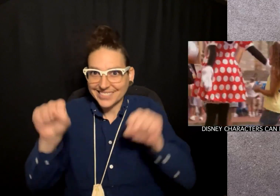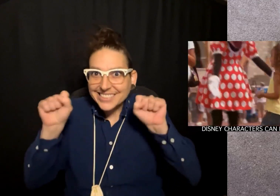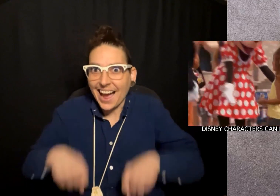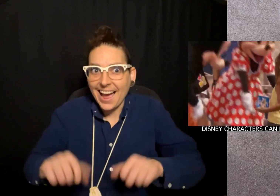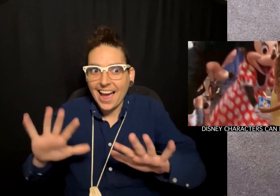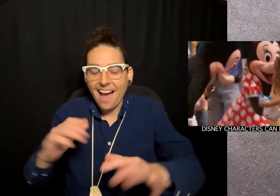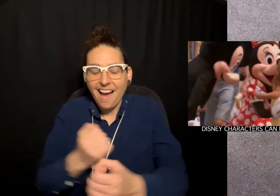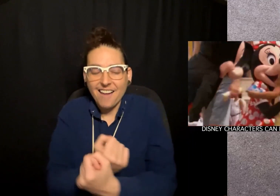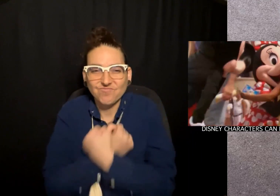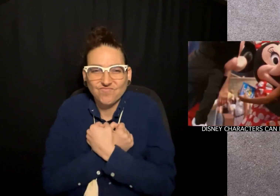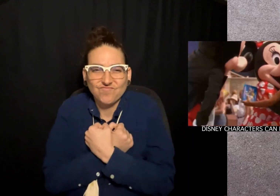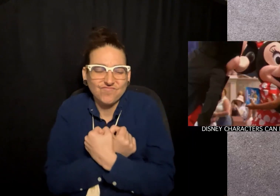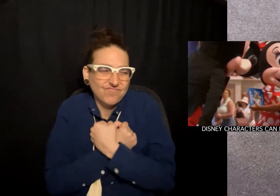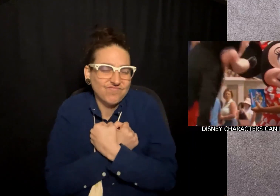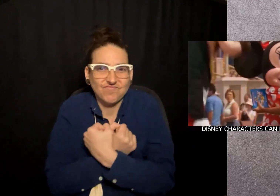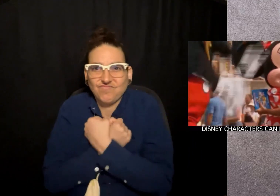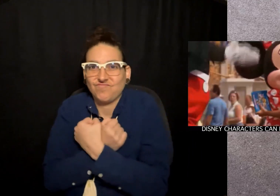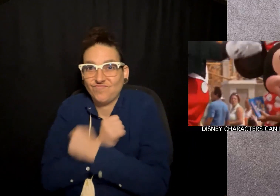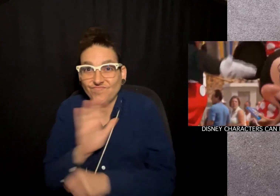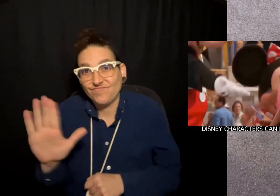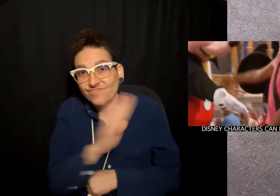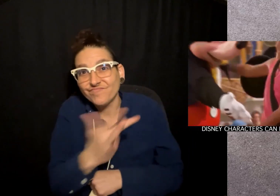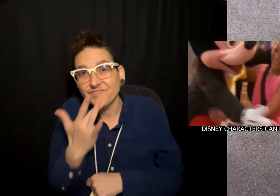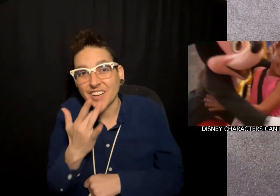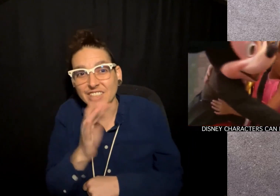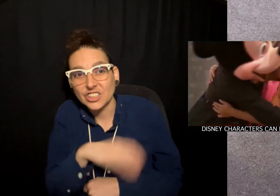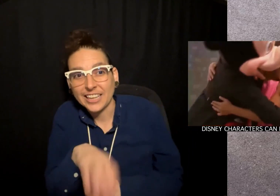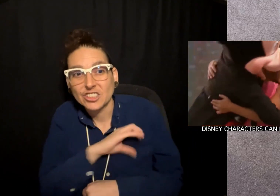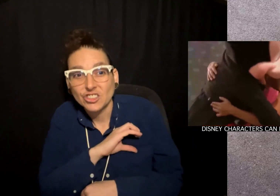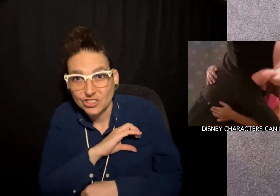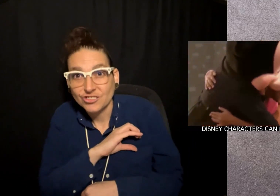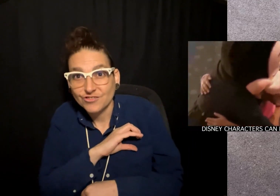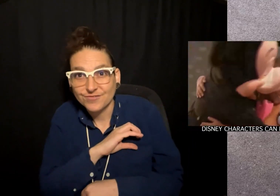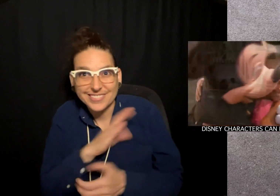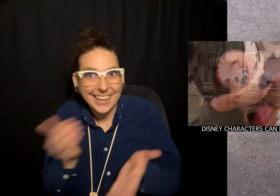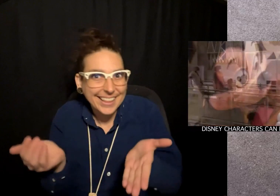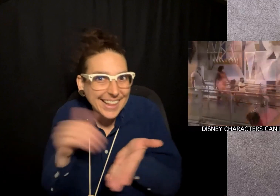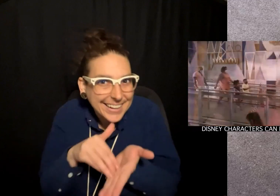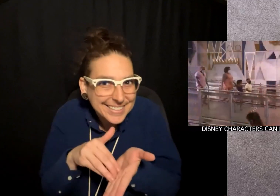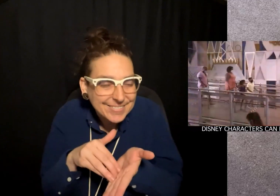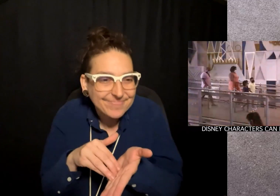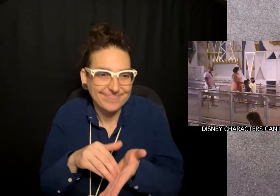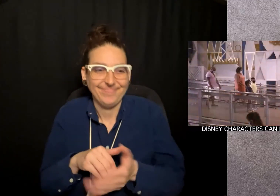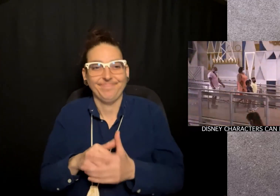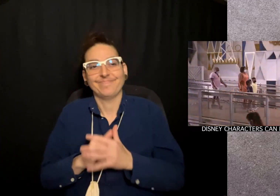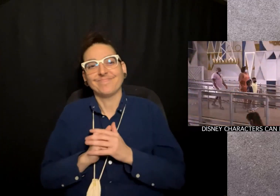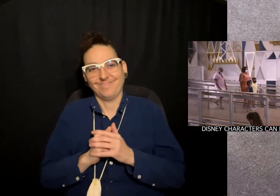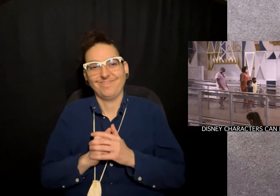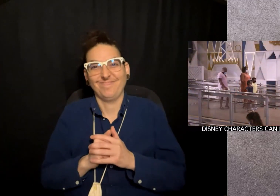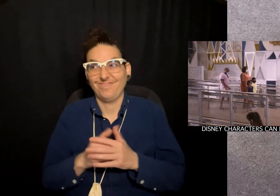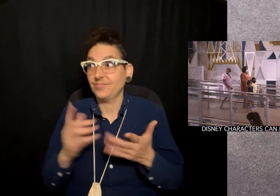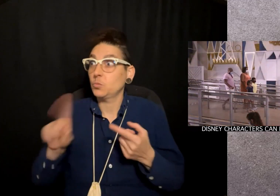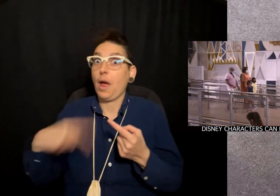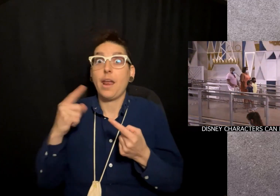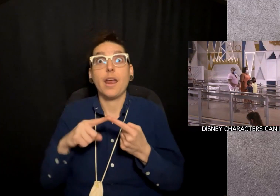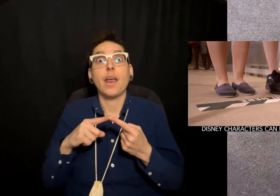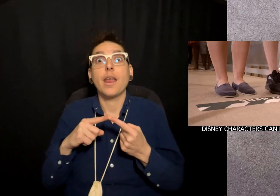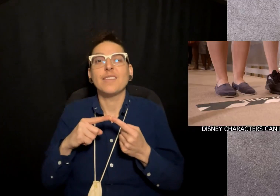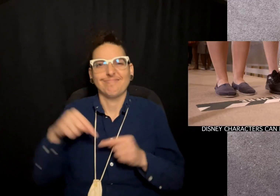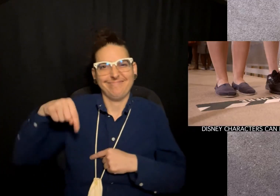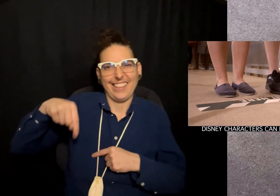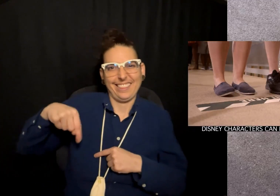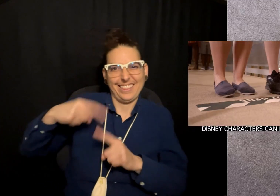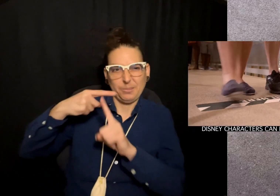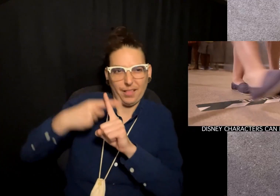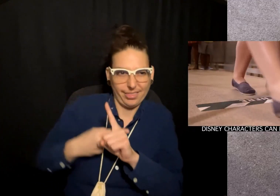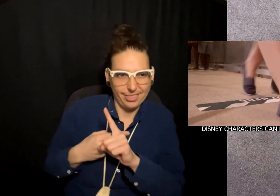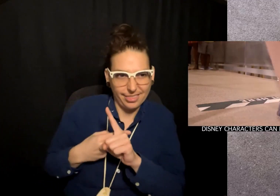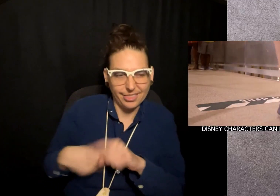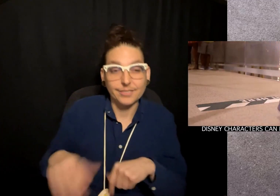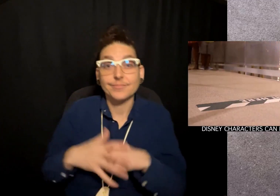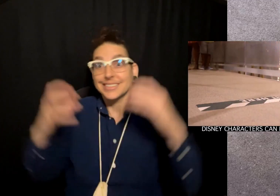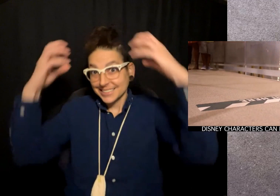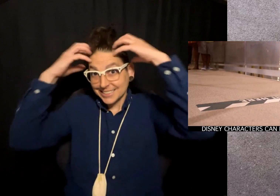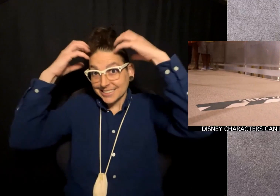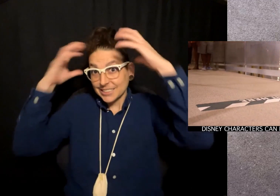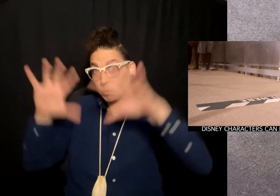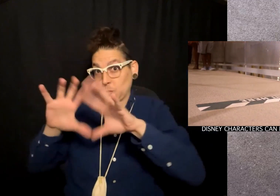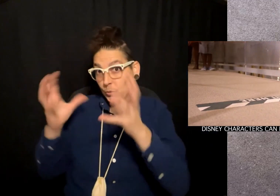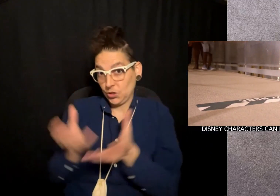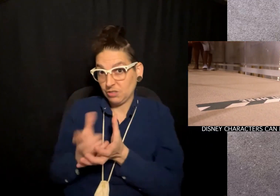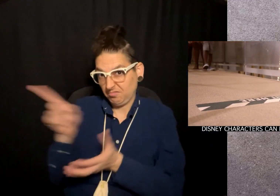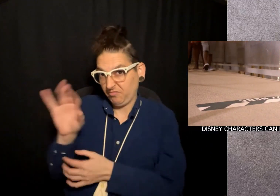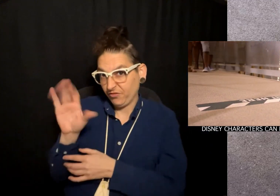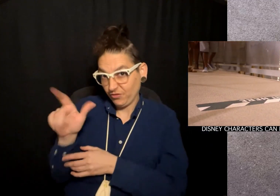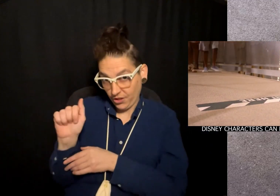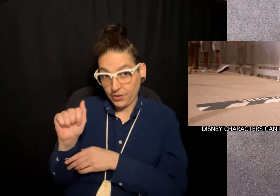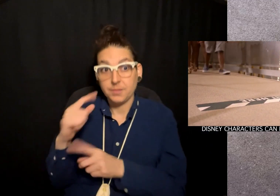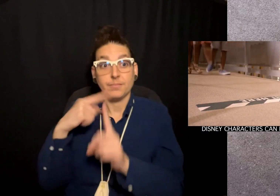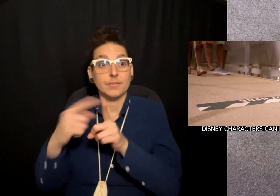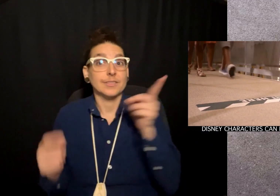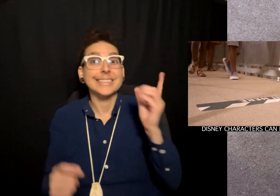you will soon be able to hug your favorite characters again